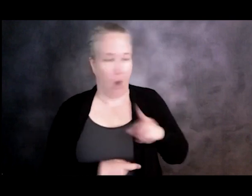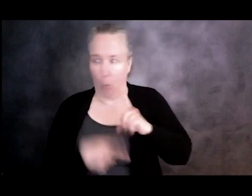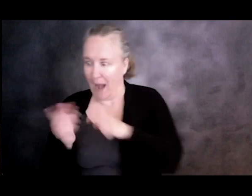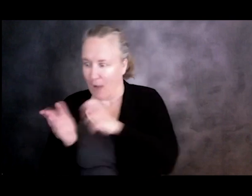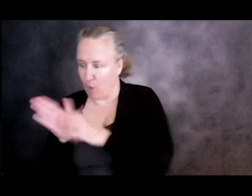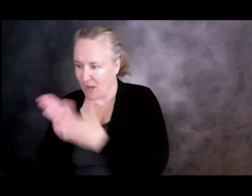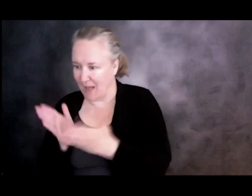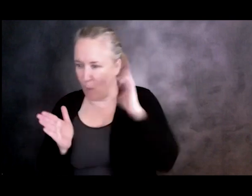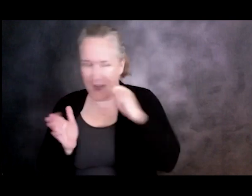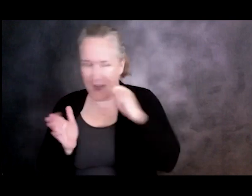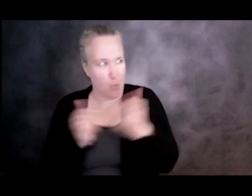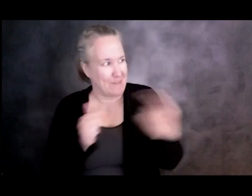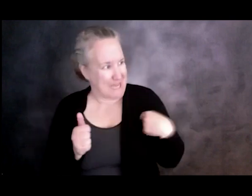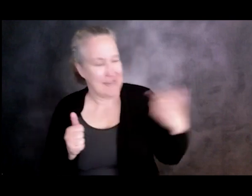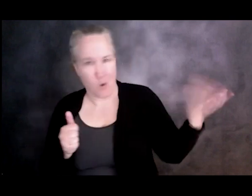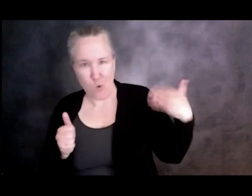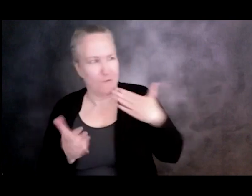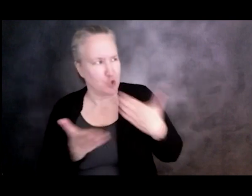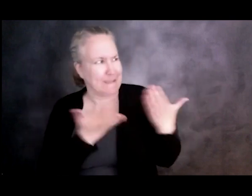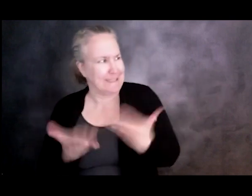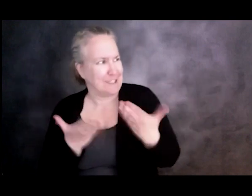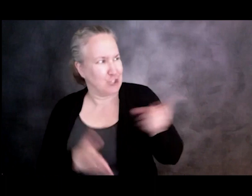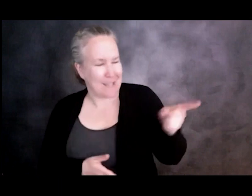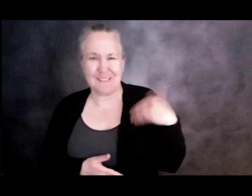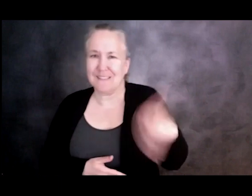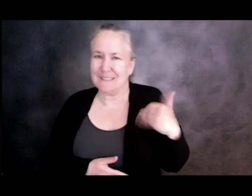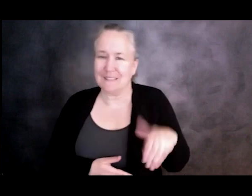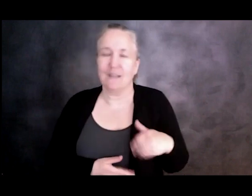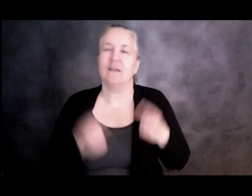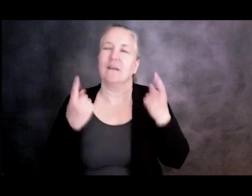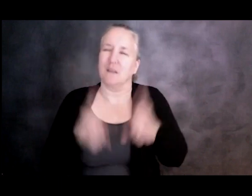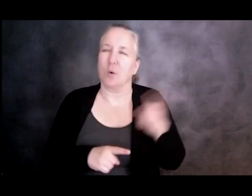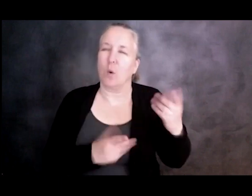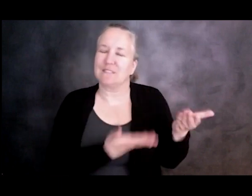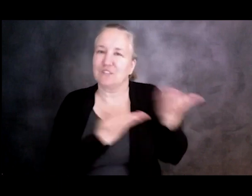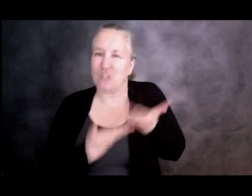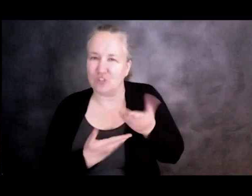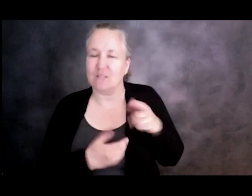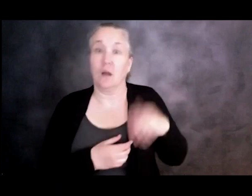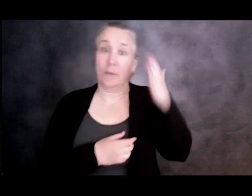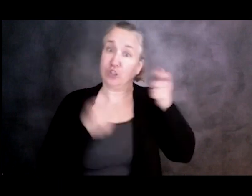I could really have used these suggestions. And then one of his suggestions-- and it's going to happen since he's a director-- is